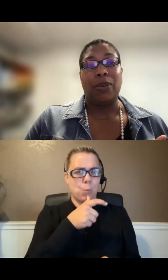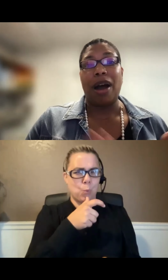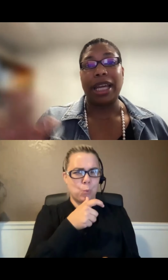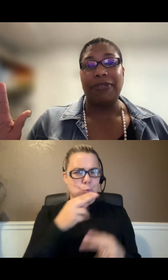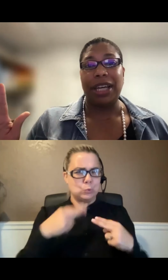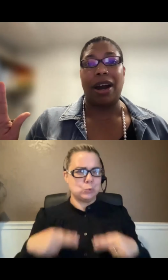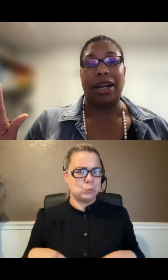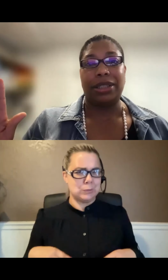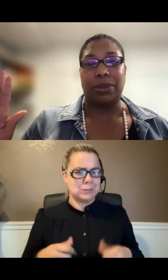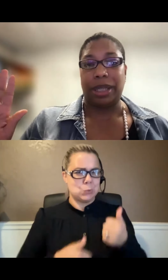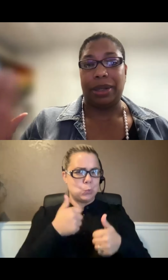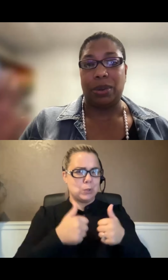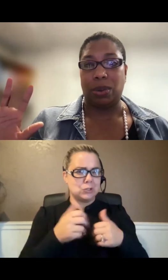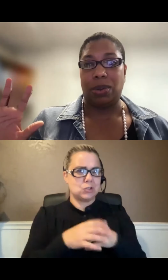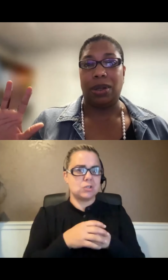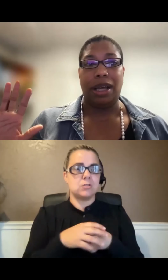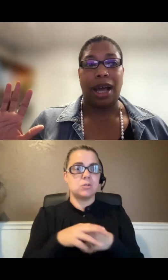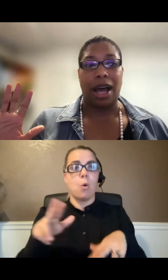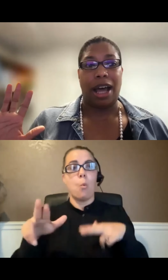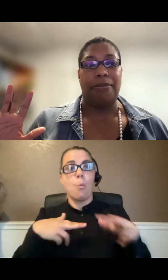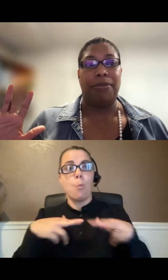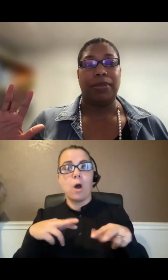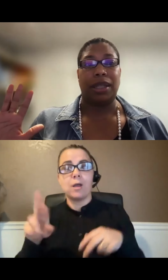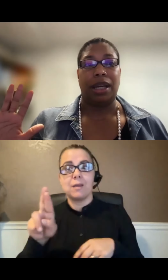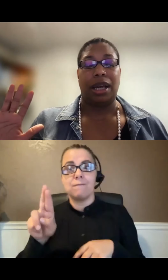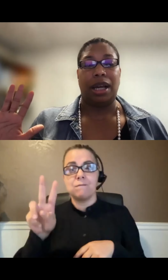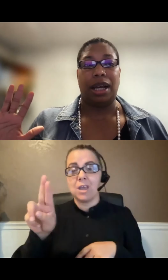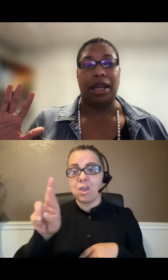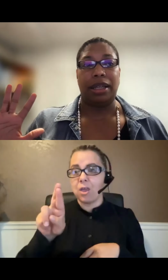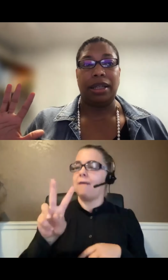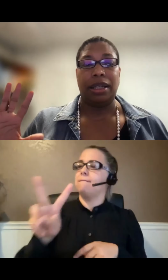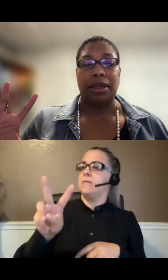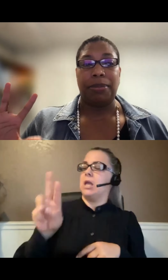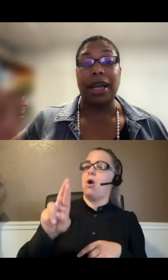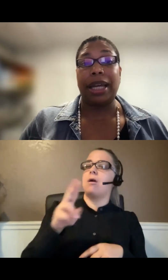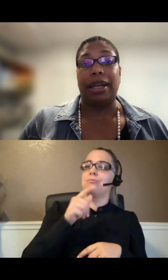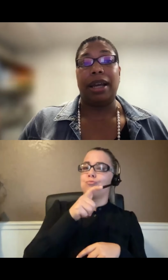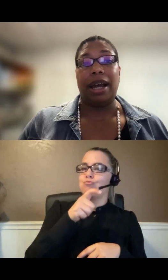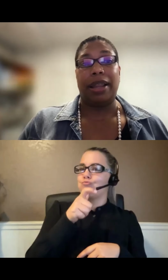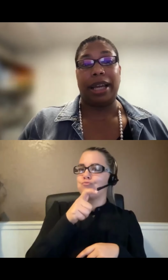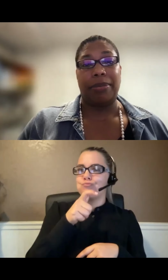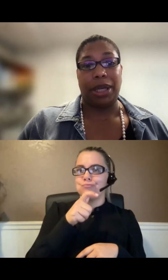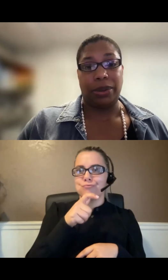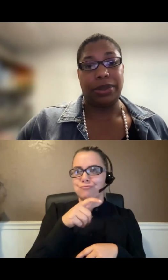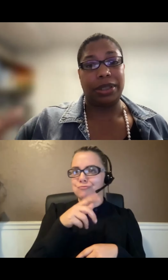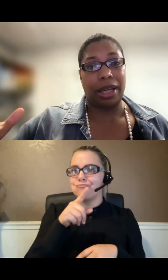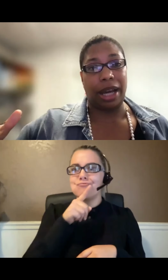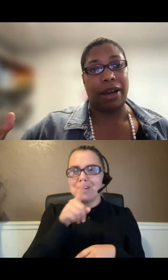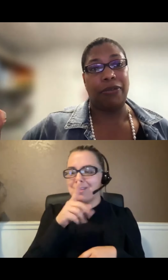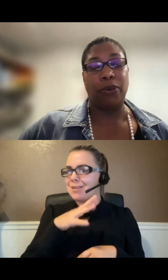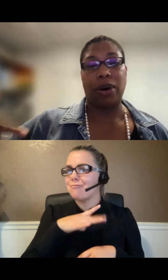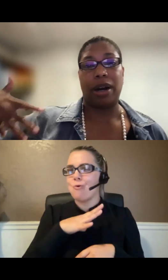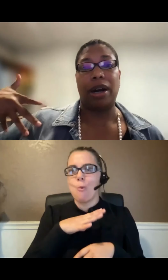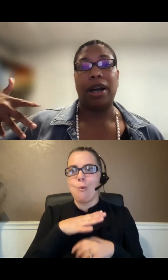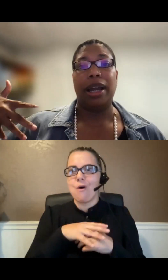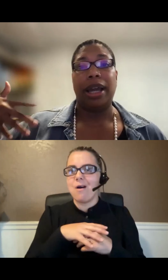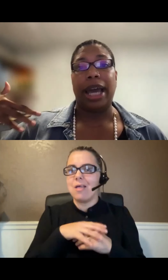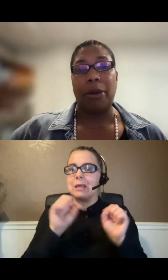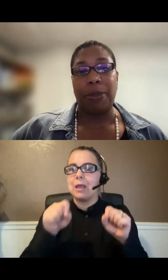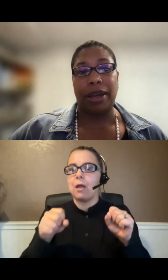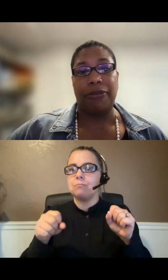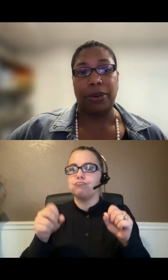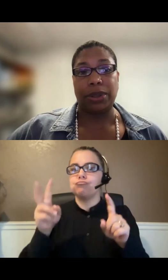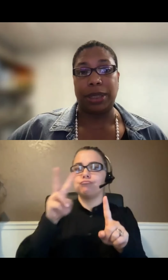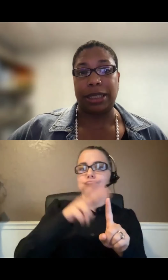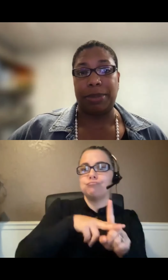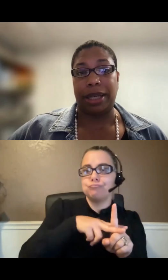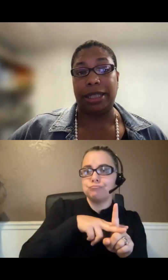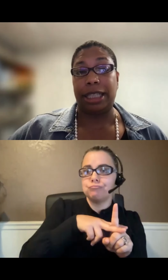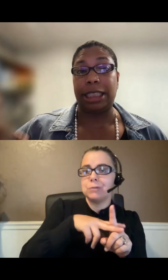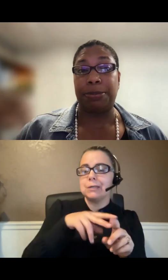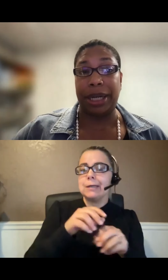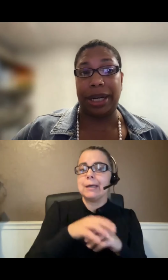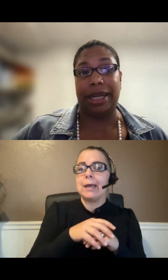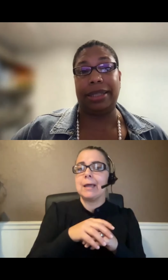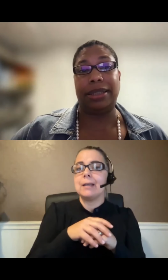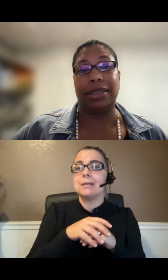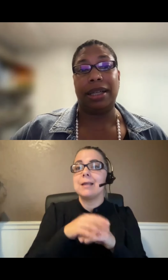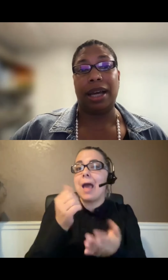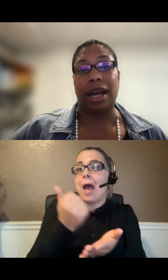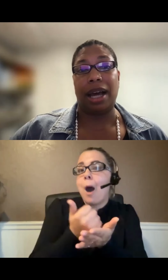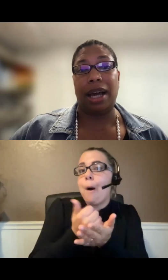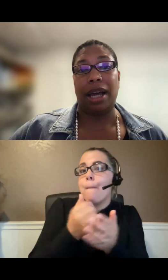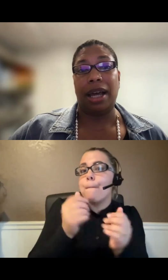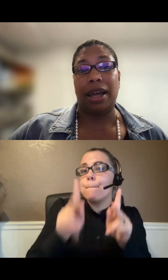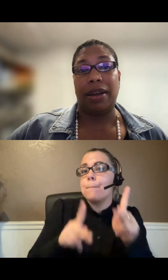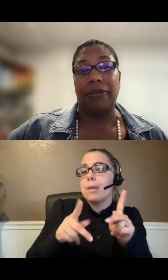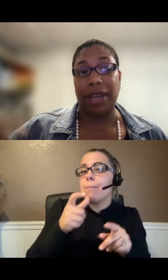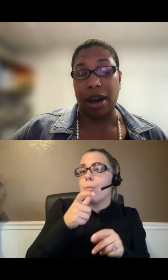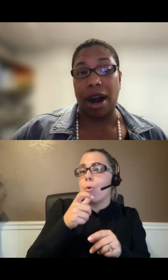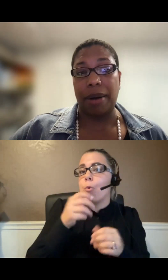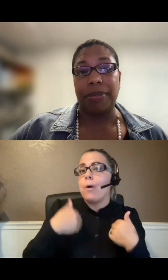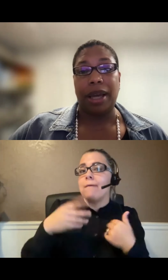WalkinVR is a cool plug-in that can be used for helping folks with disabilities experience VR.